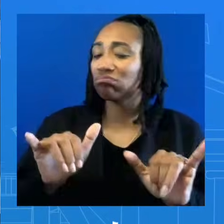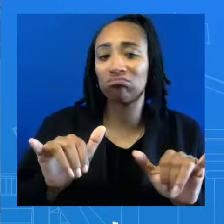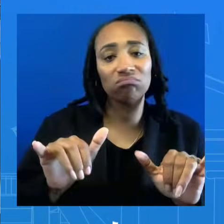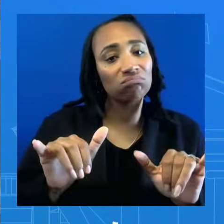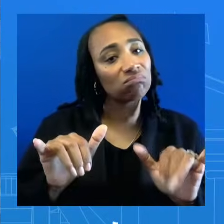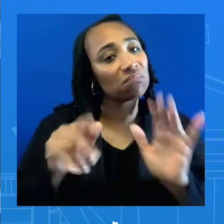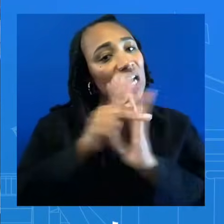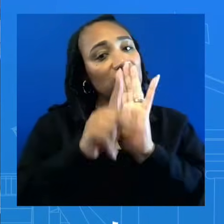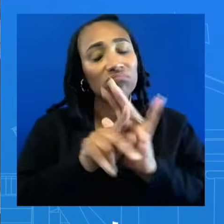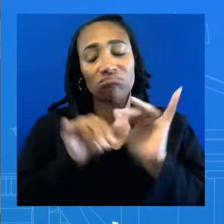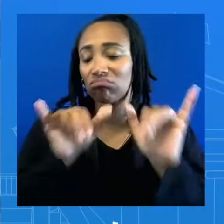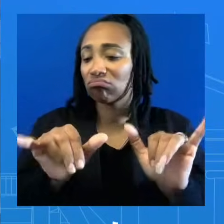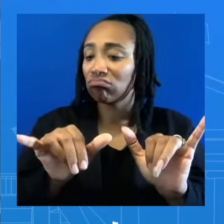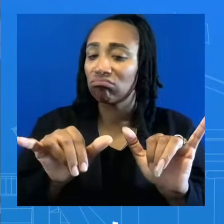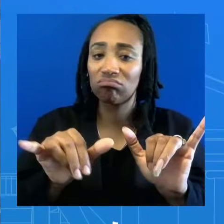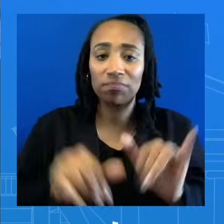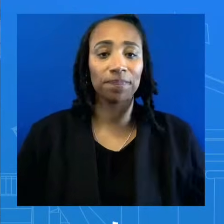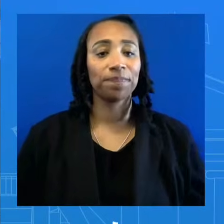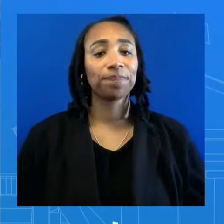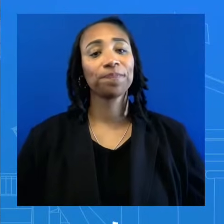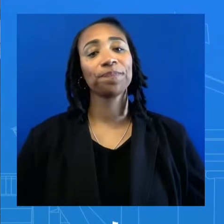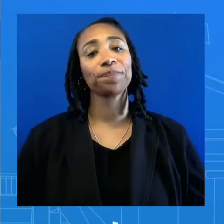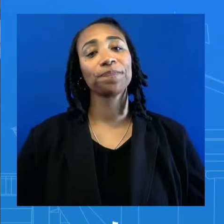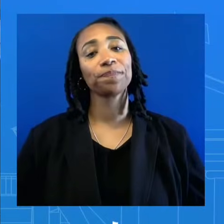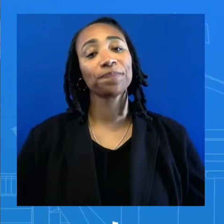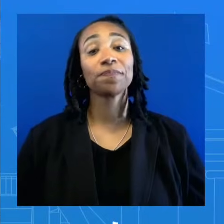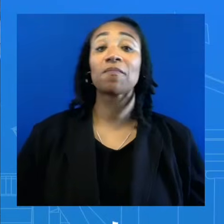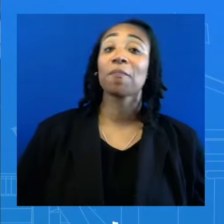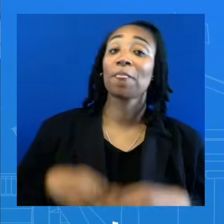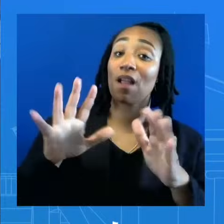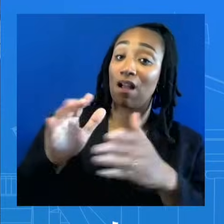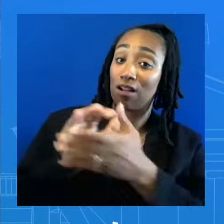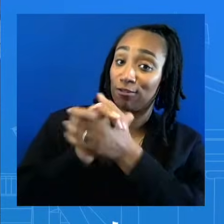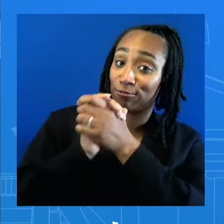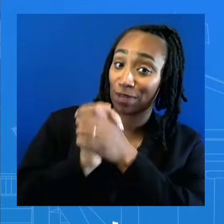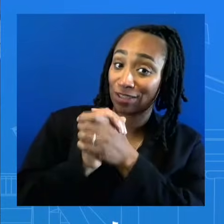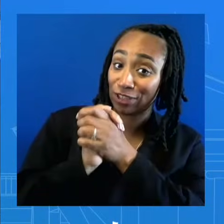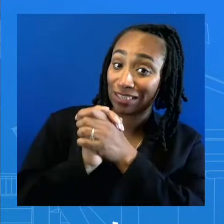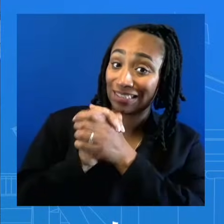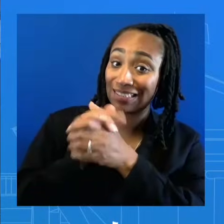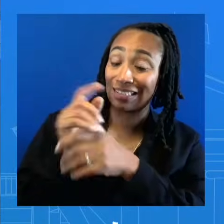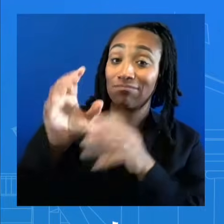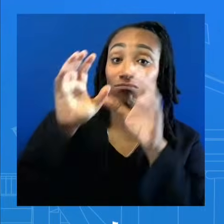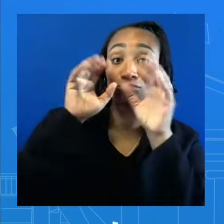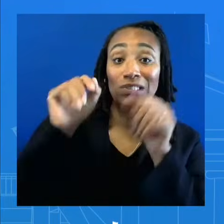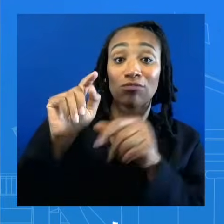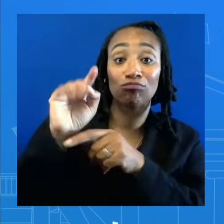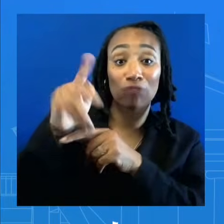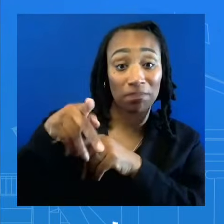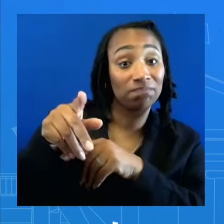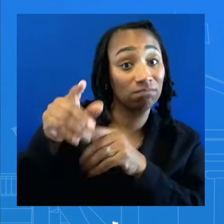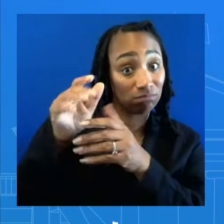on his second Time of the -- Time Person of the Year award? Mr. Kirby: I actually didn't know that --